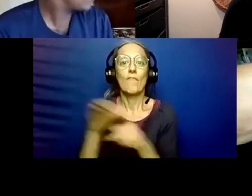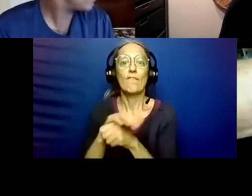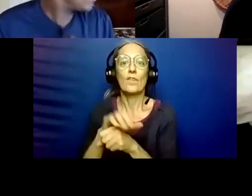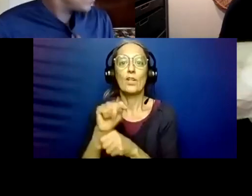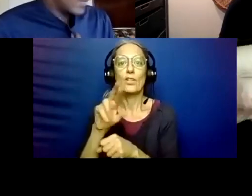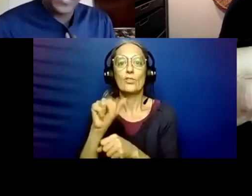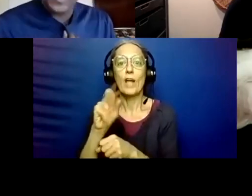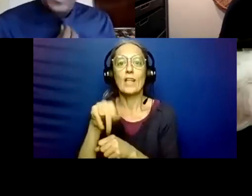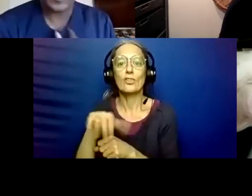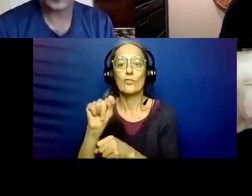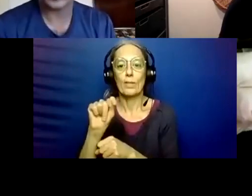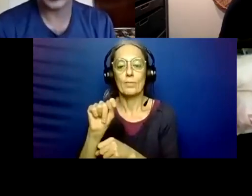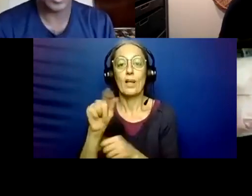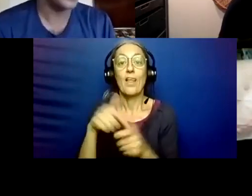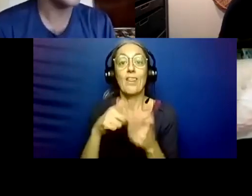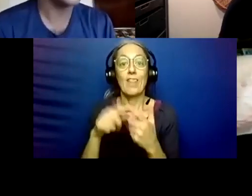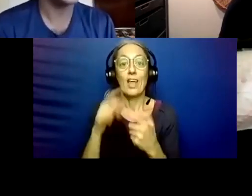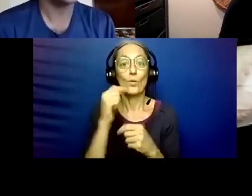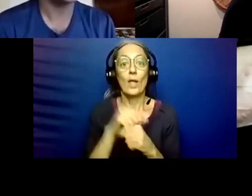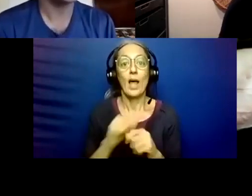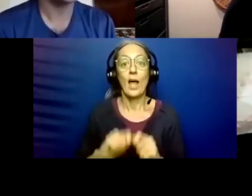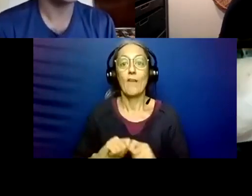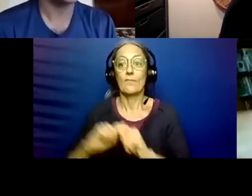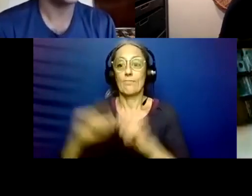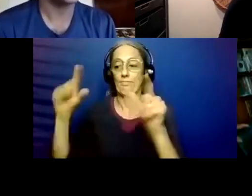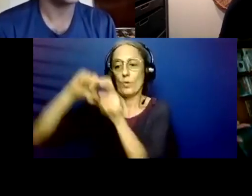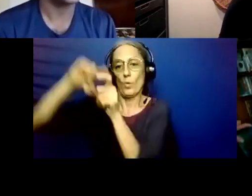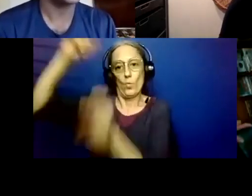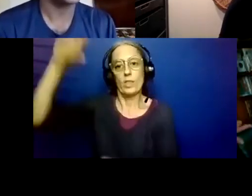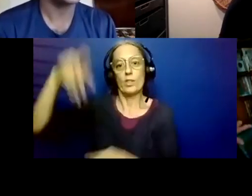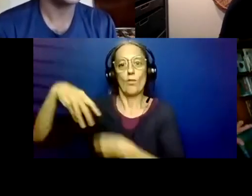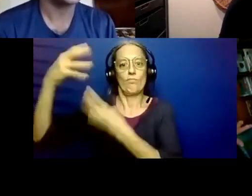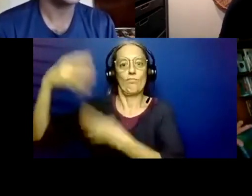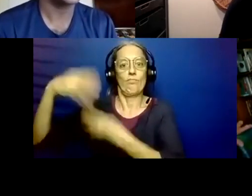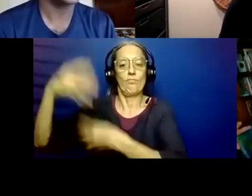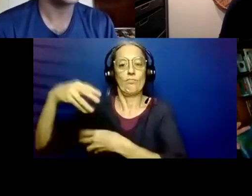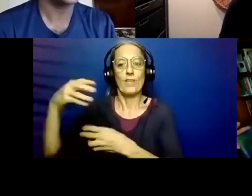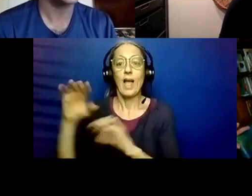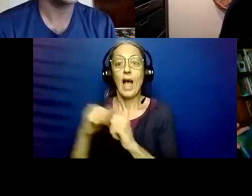of your Zoom screen. To maximize the transcript screen so that is all you see